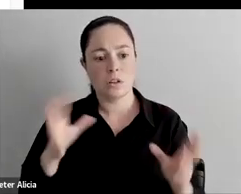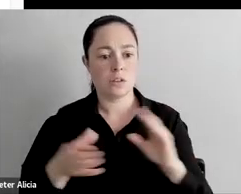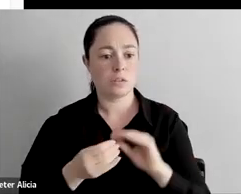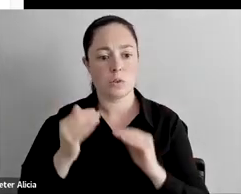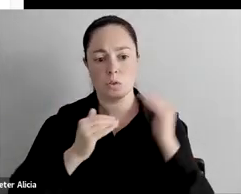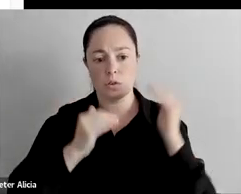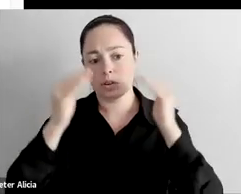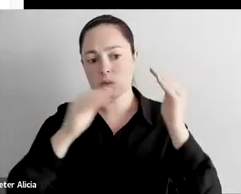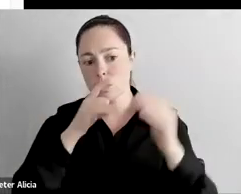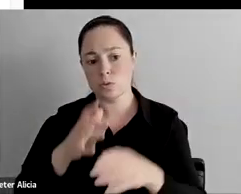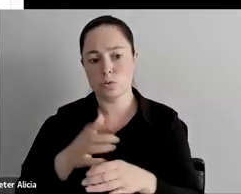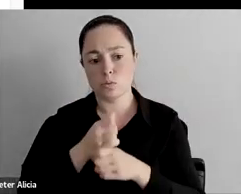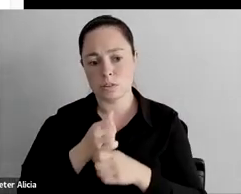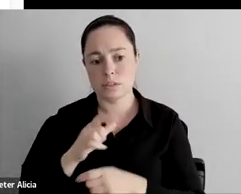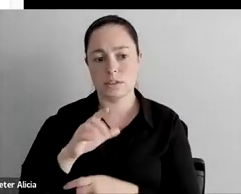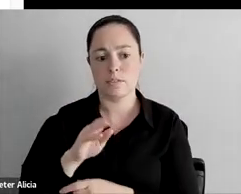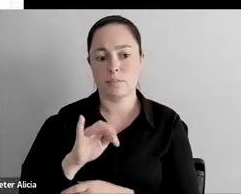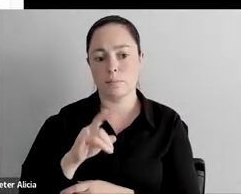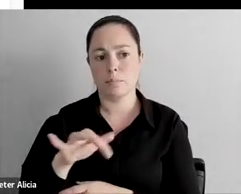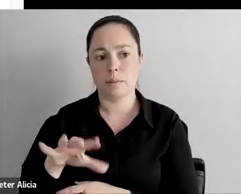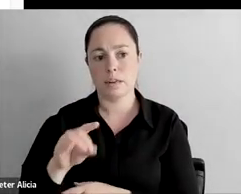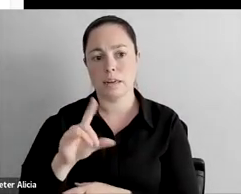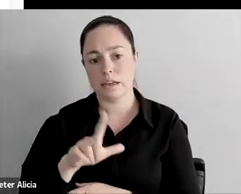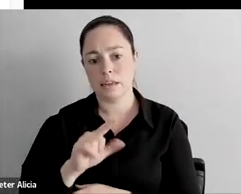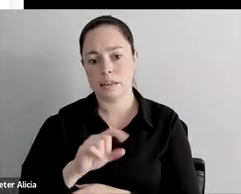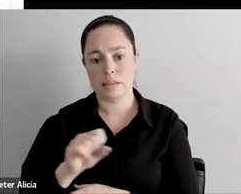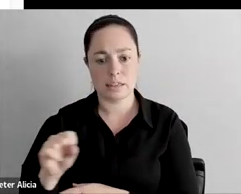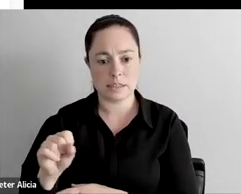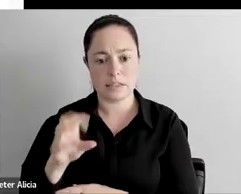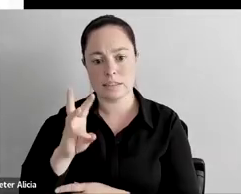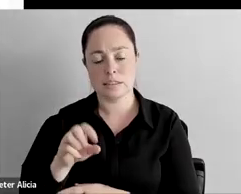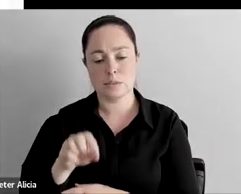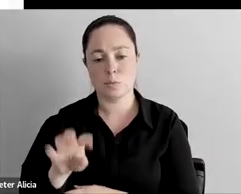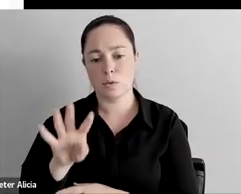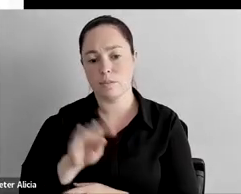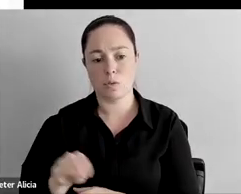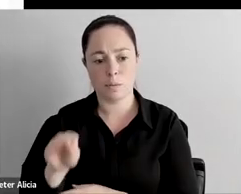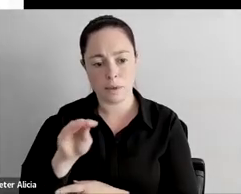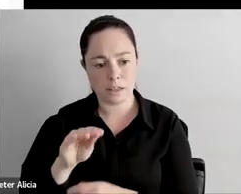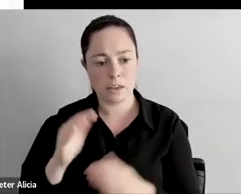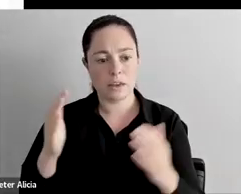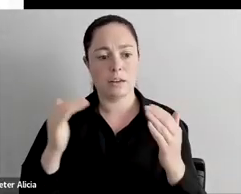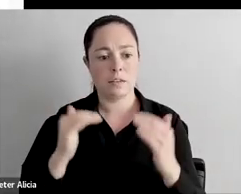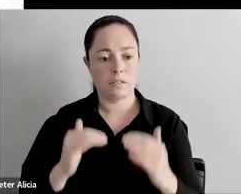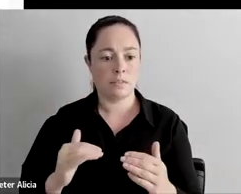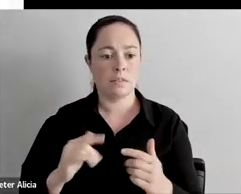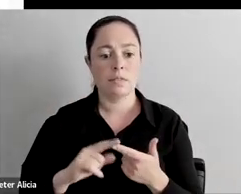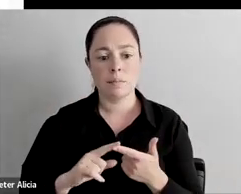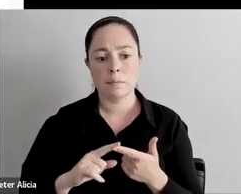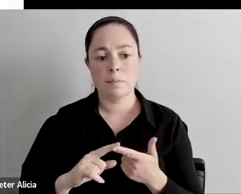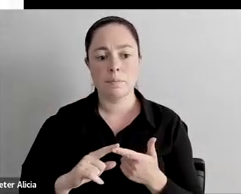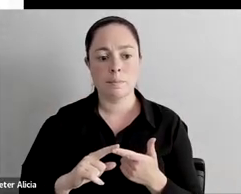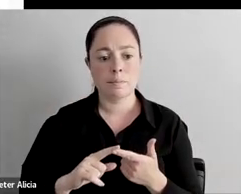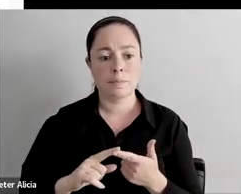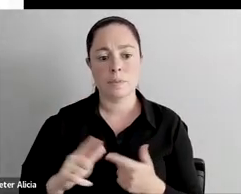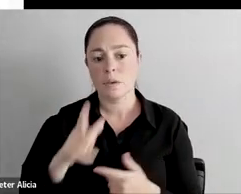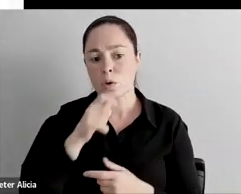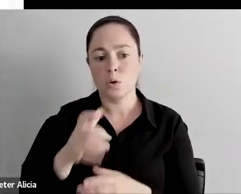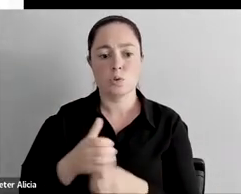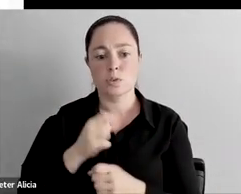who receive Medicaid LTSS, which is that 6.4 million number, as well as among those who's receiving only